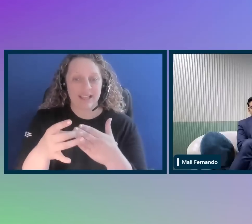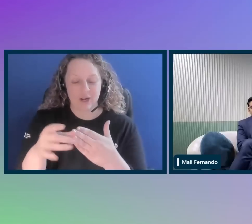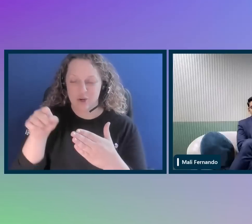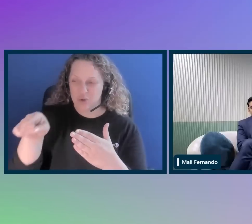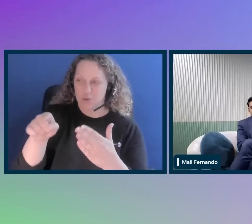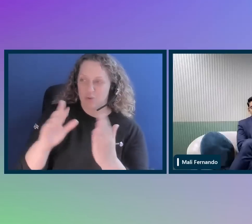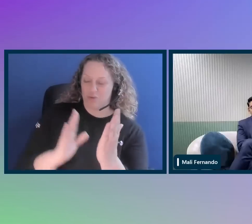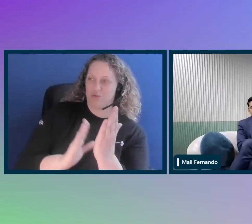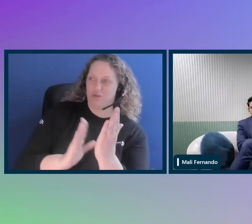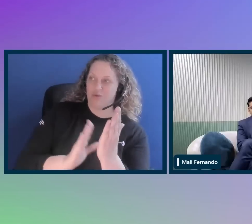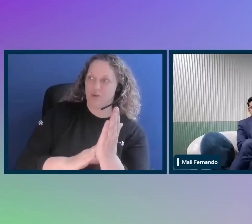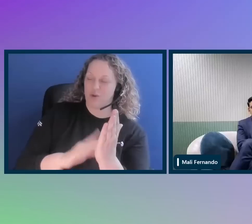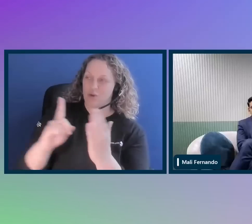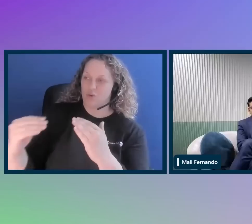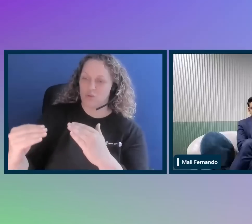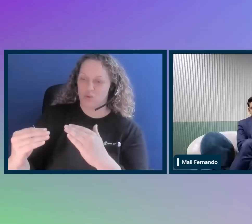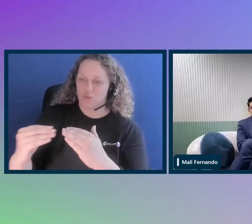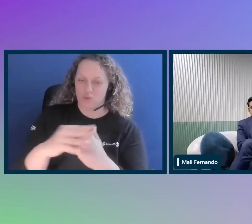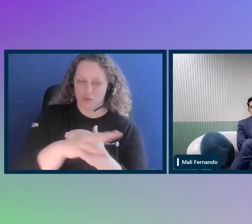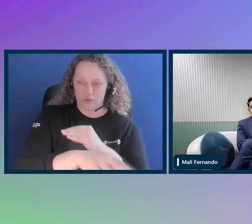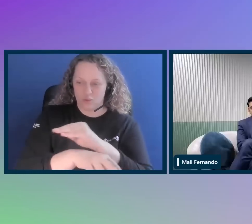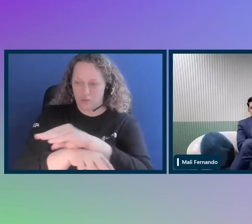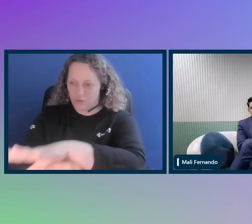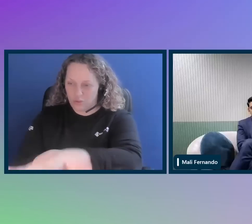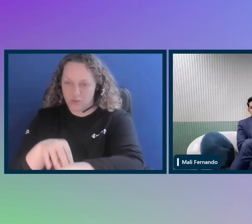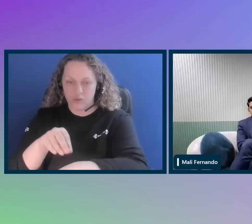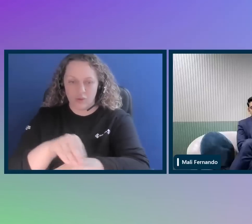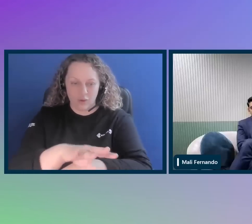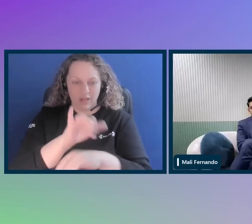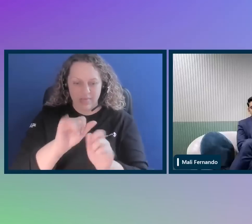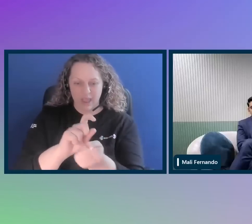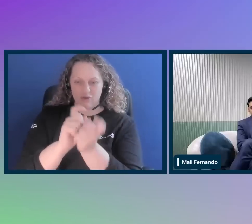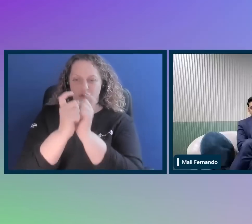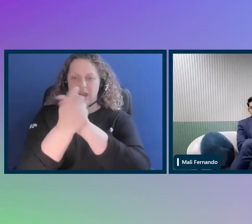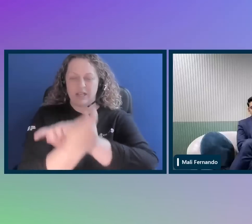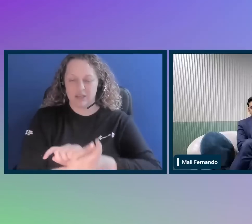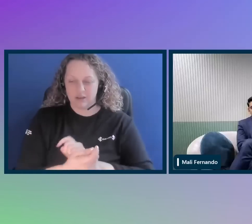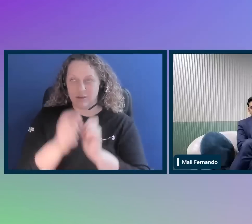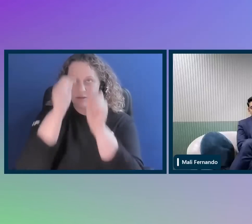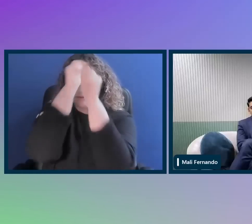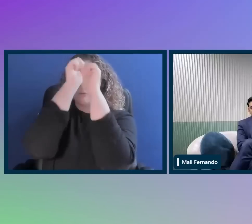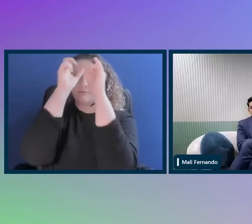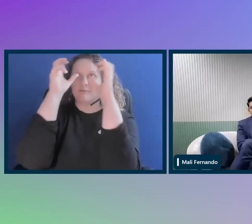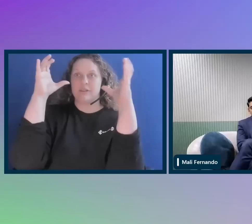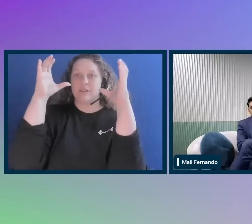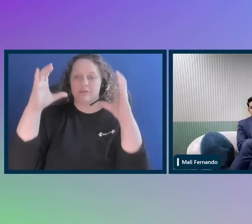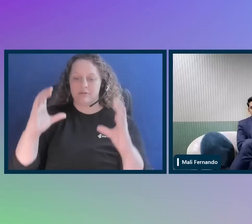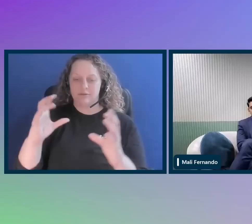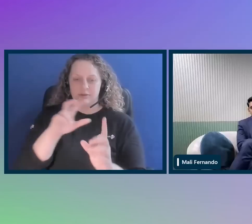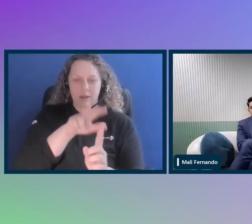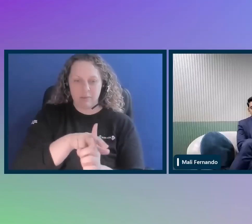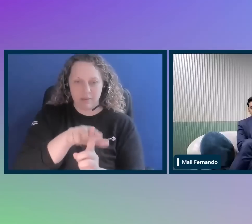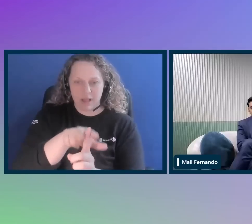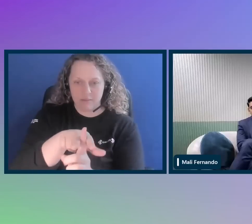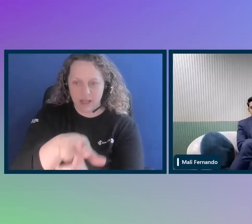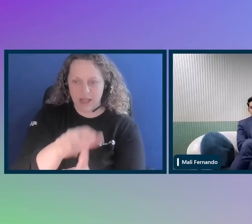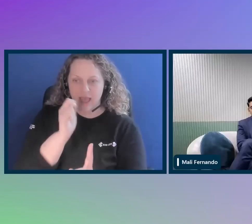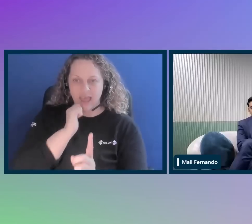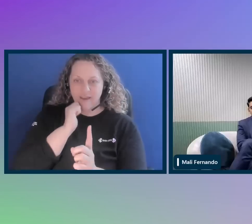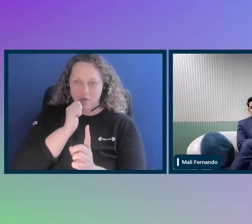to make that transition and to really take your vision and make it into everyday action, into tactical action.